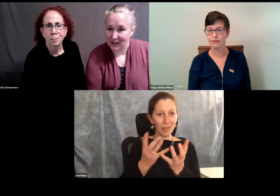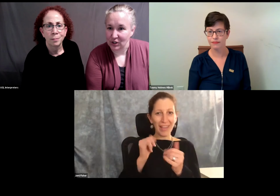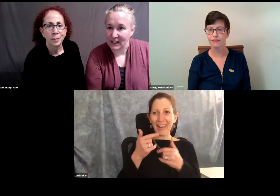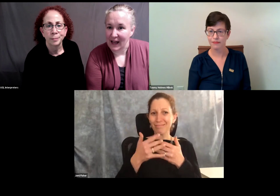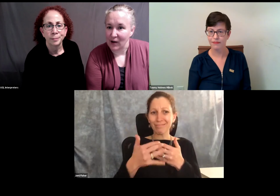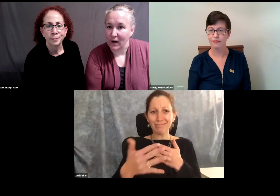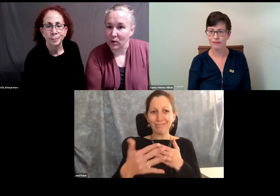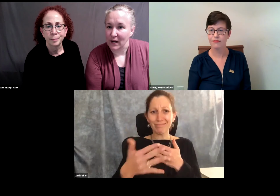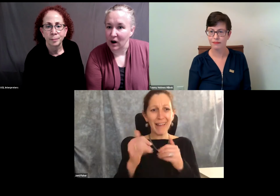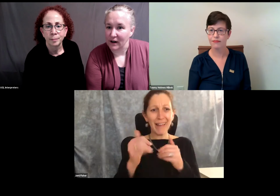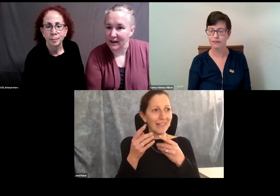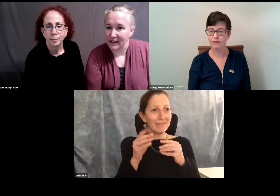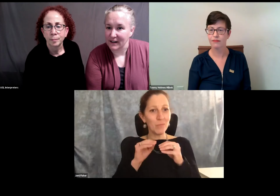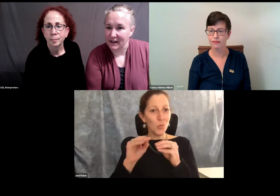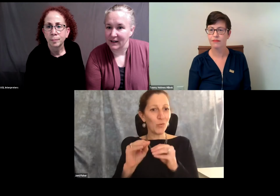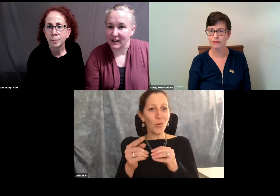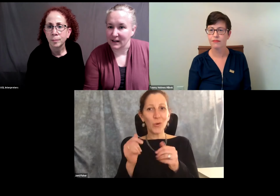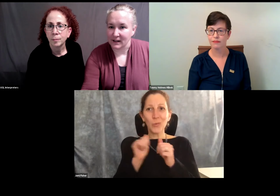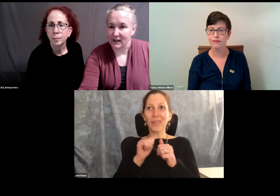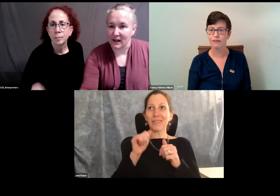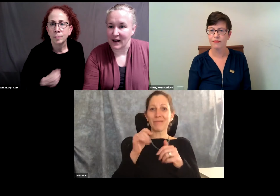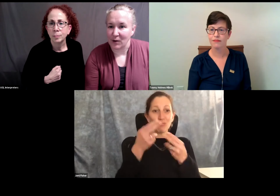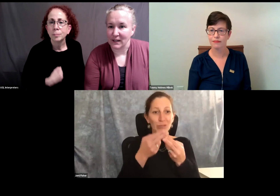Looking at where we are. And how we can.